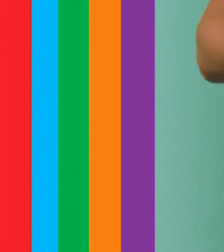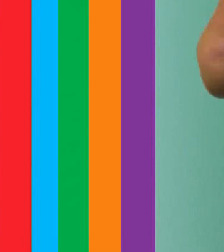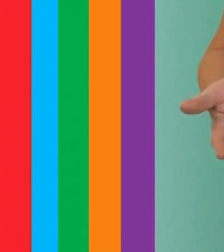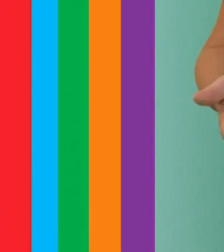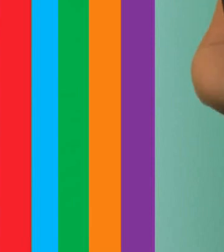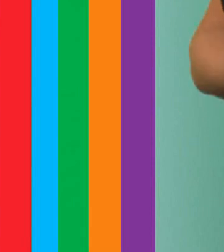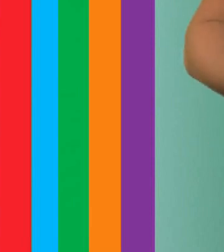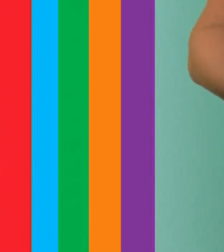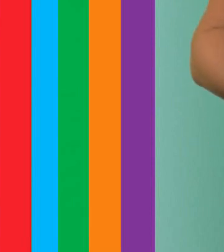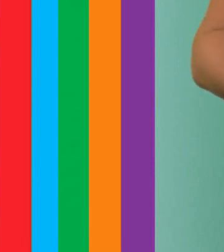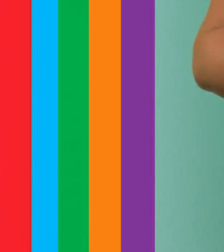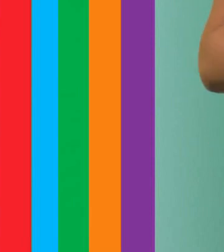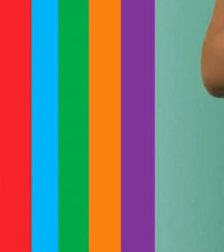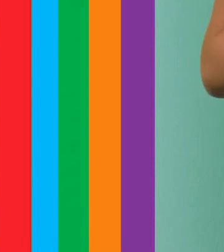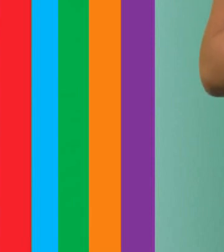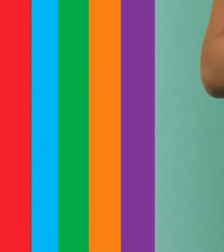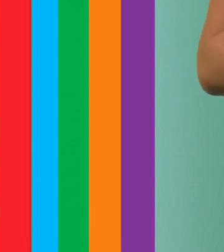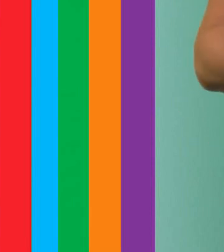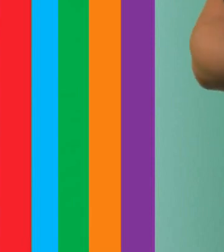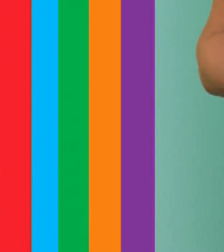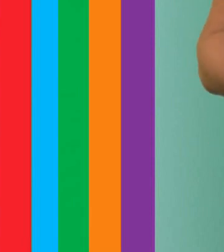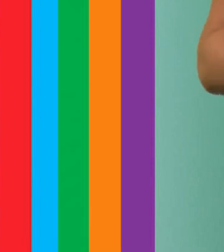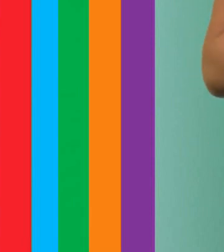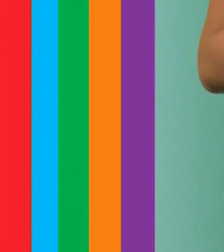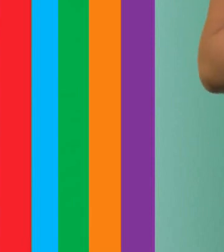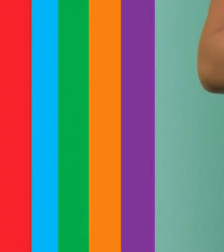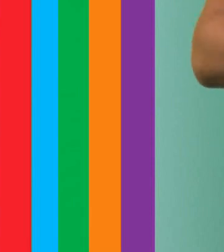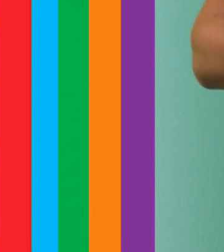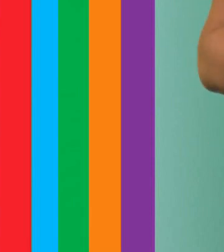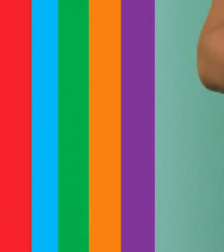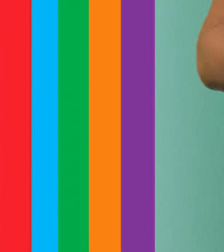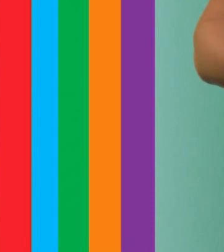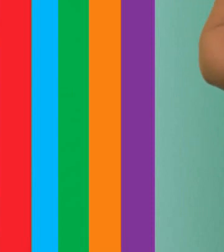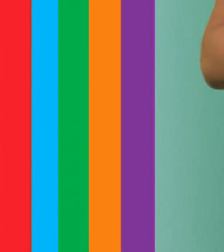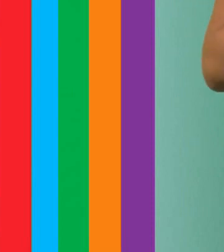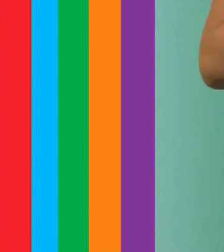Who they are, their personality, appearances, their actions, what they say and think.